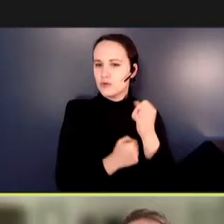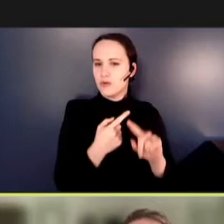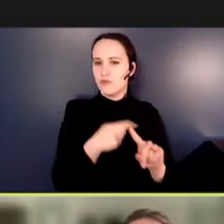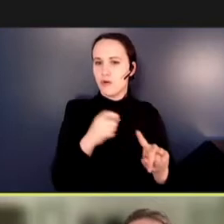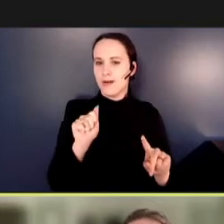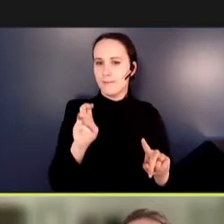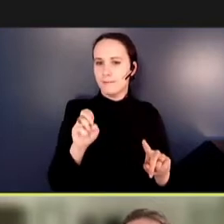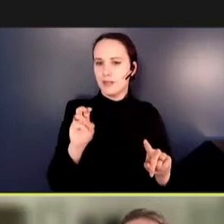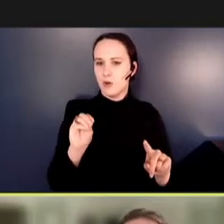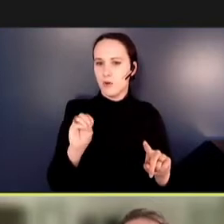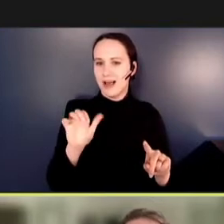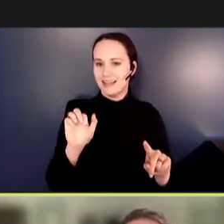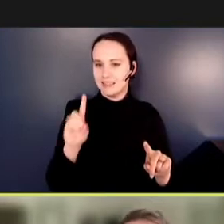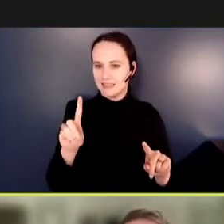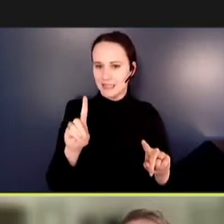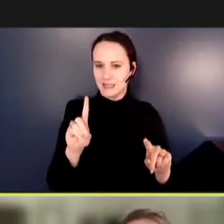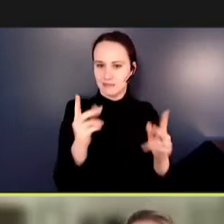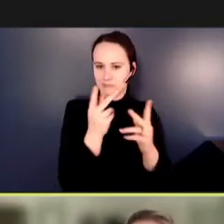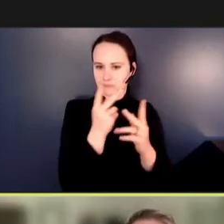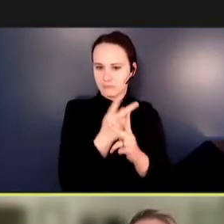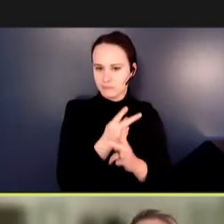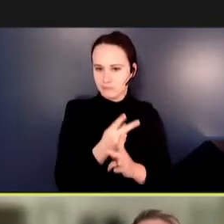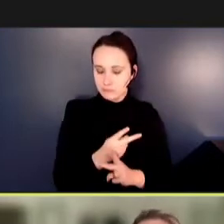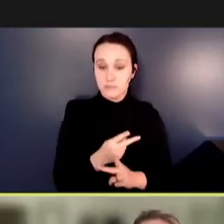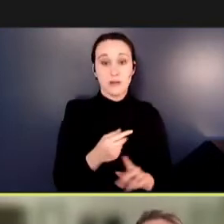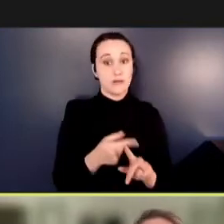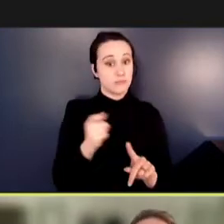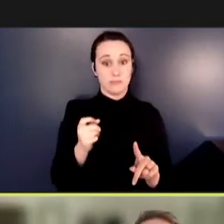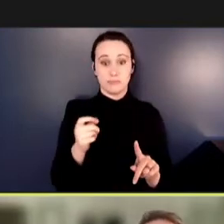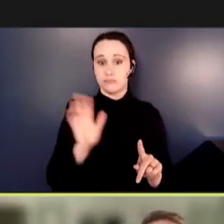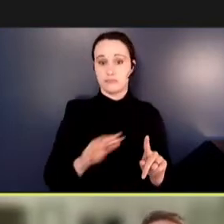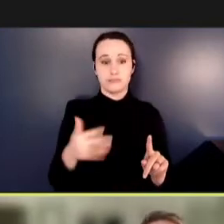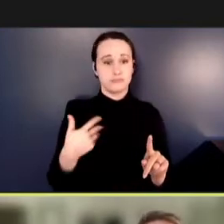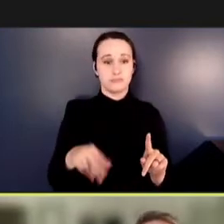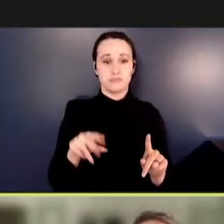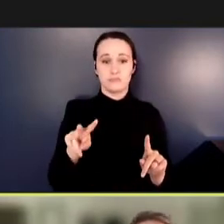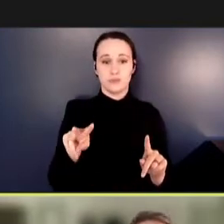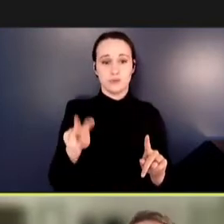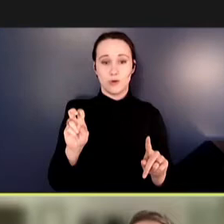now for 200 million known proteins with a reasonable degree of accuracy.